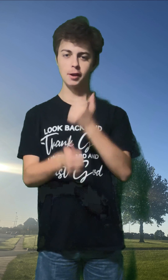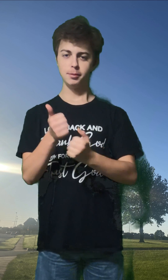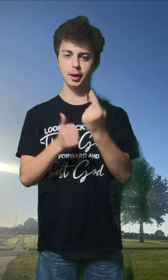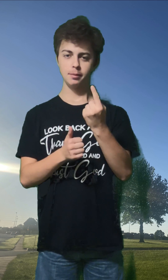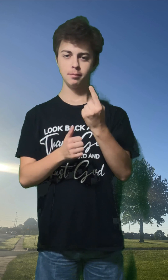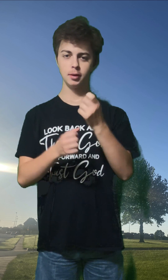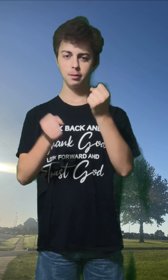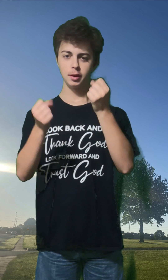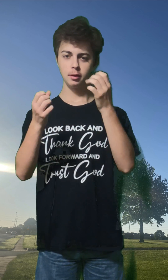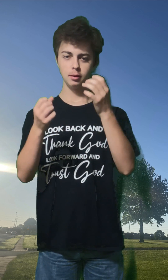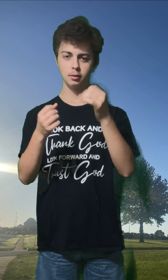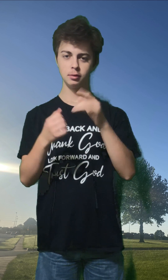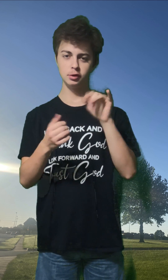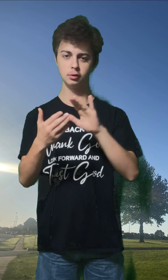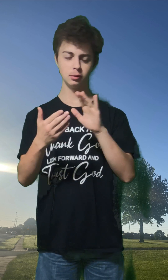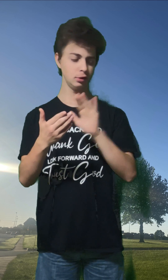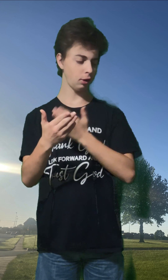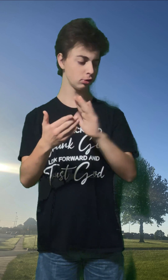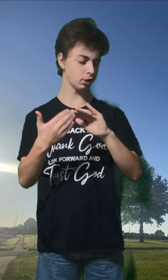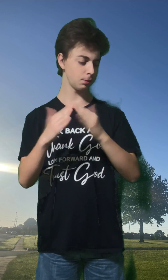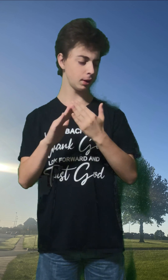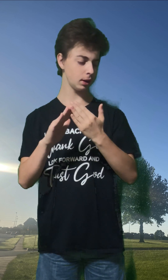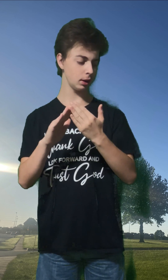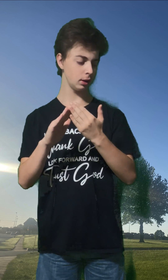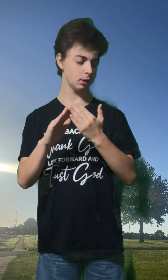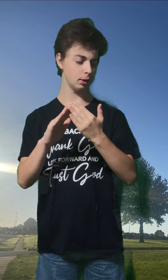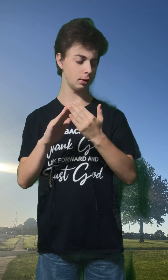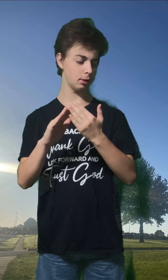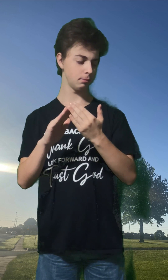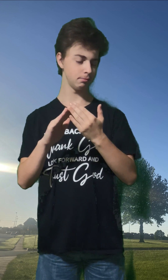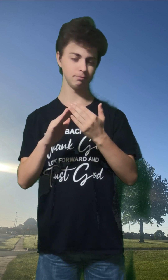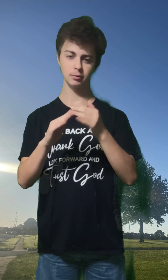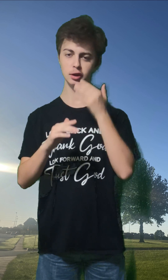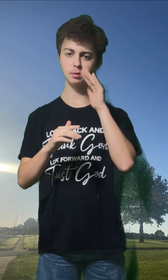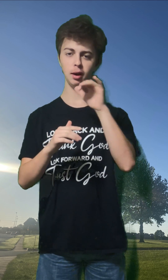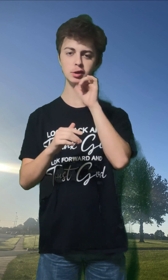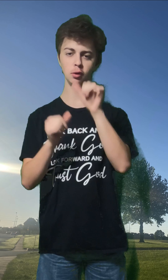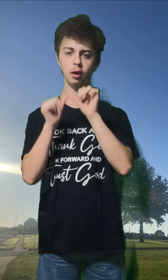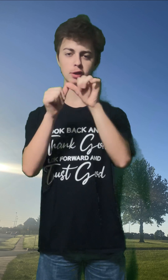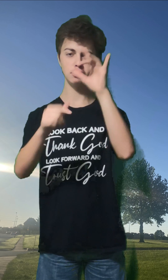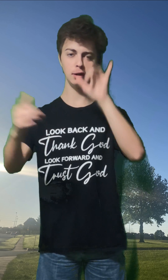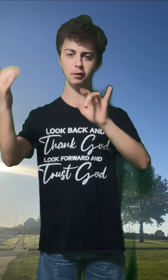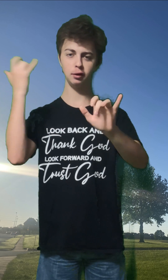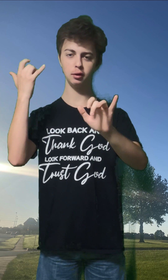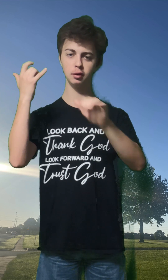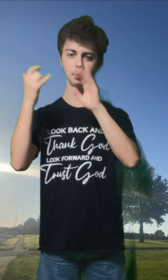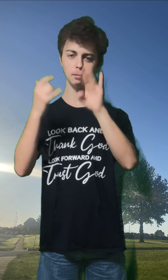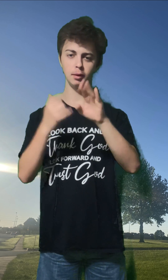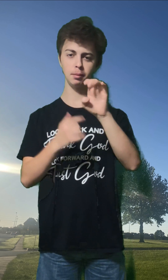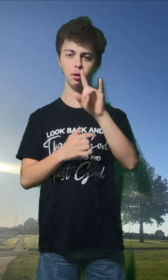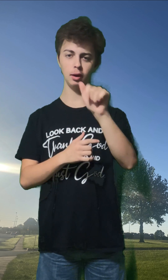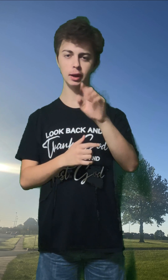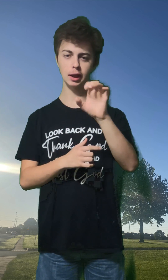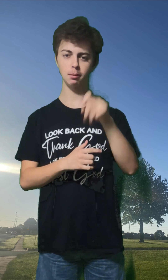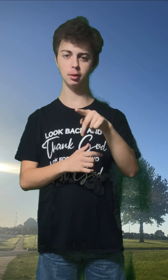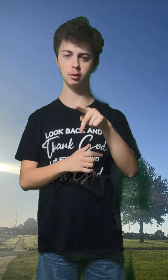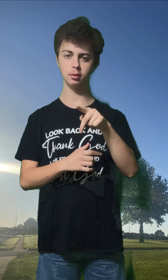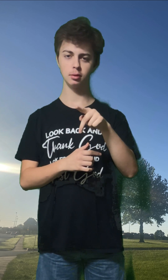Hey everybody! This song's gonna be "Goodbyes Don't Last Forever" by Bella Camp.